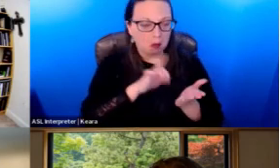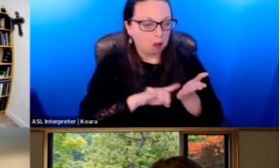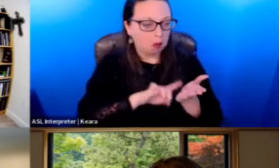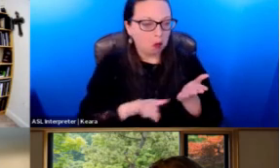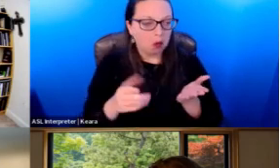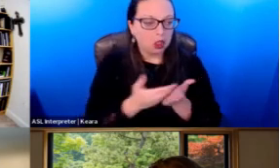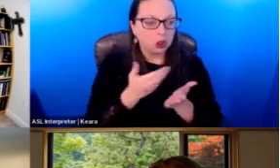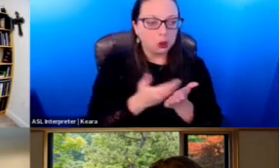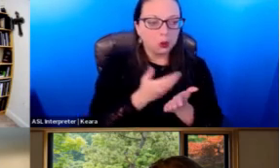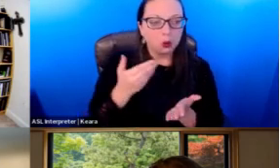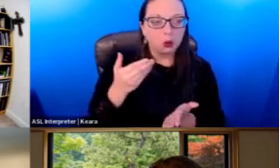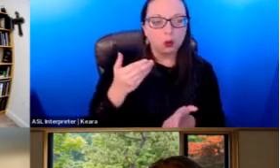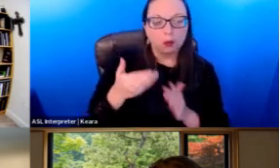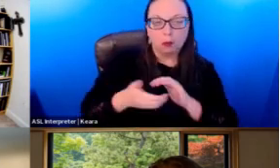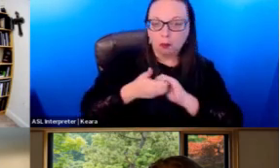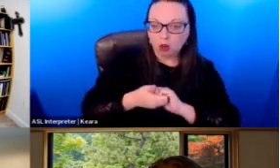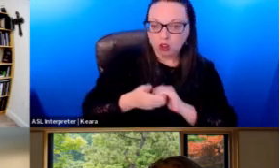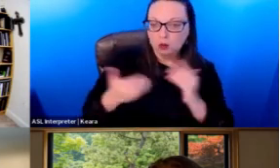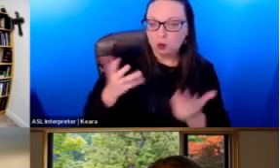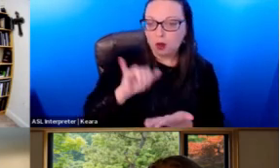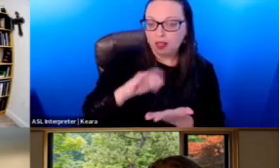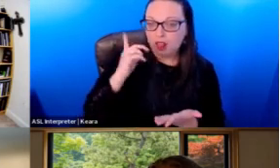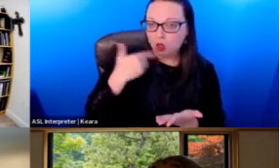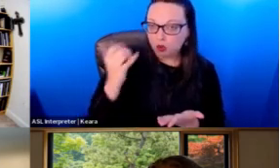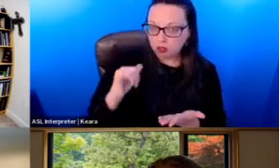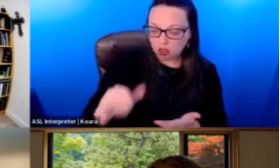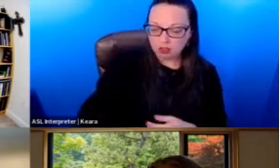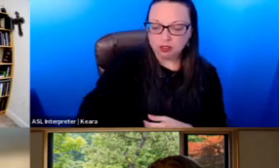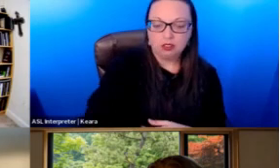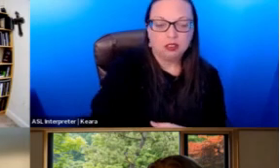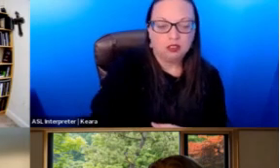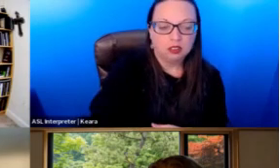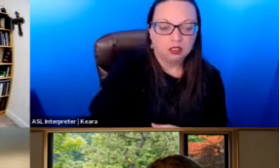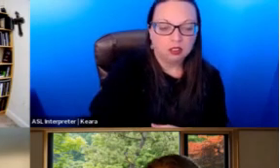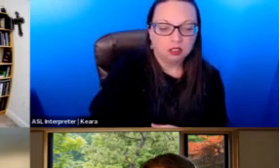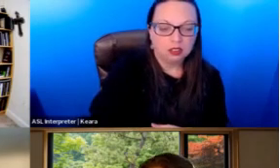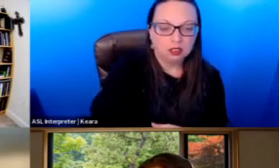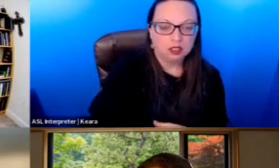for the people that we serve. We have three themes that our technical assistance is based